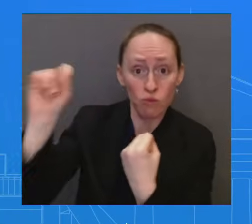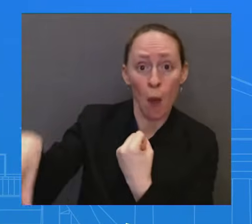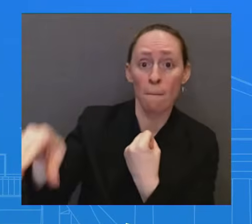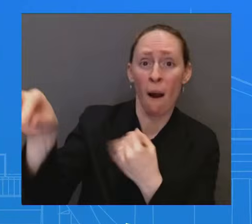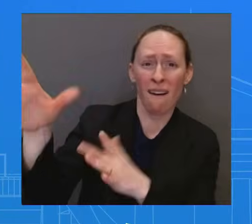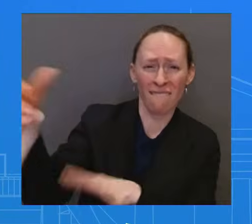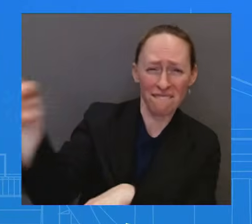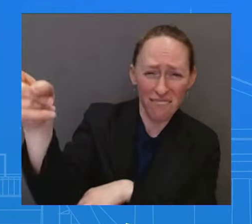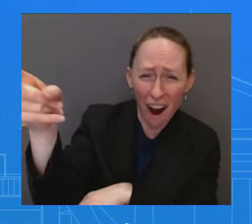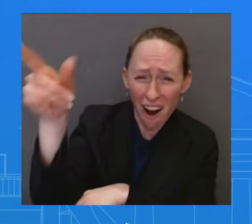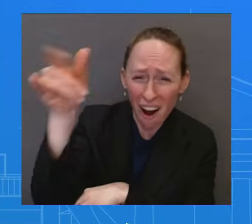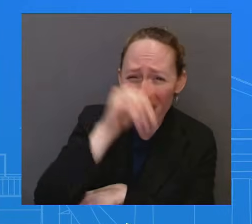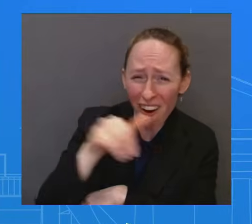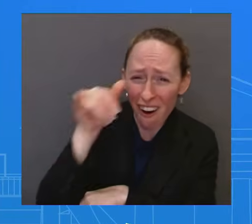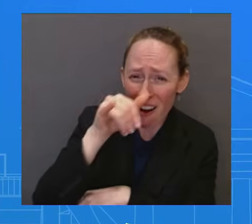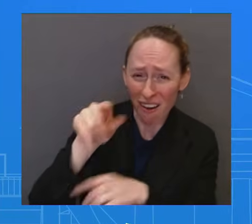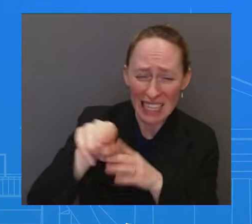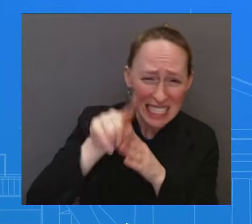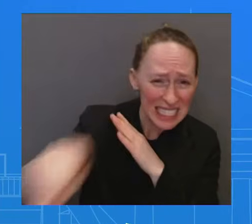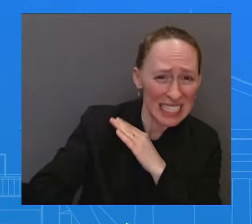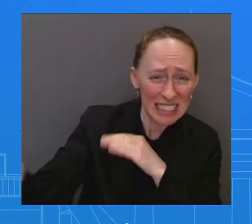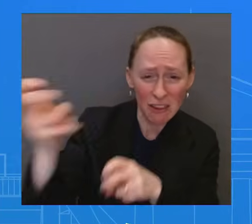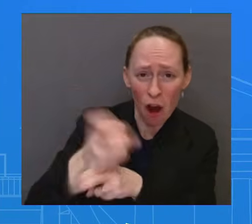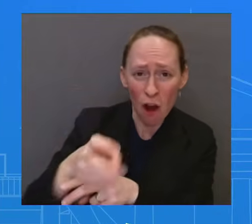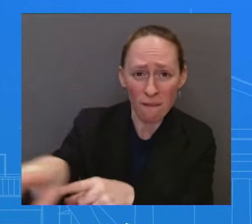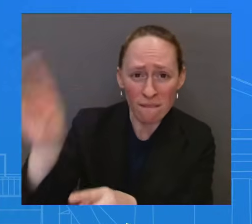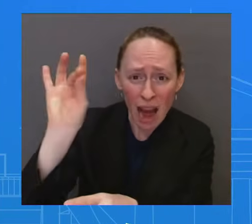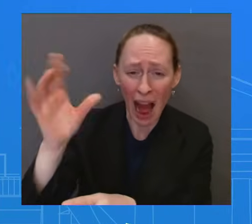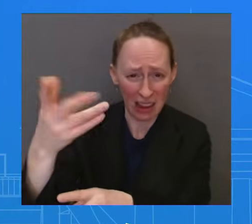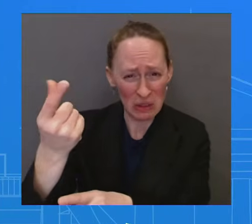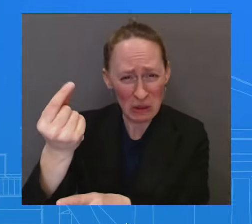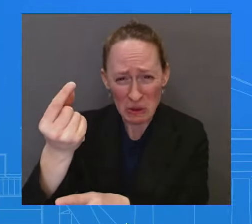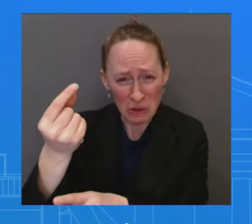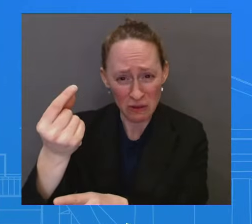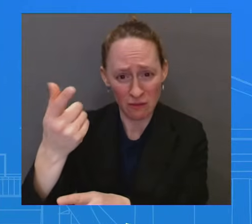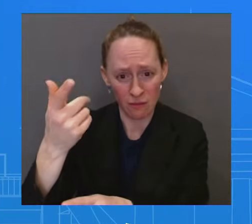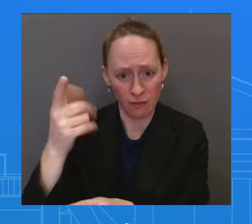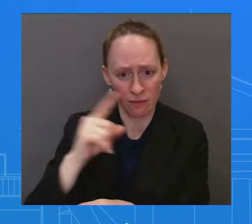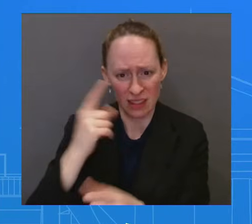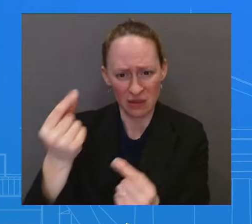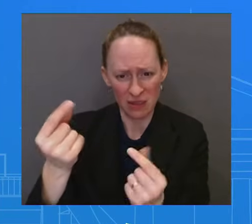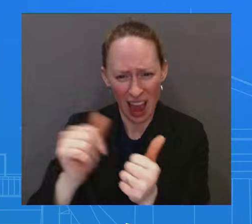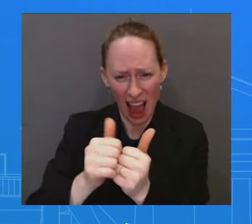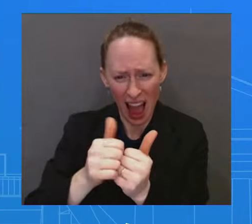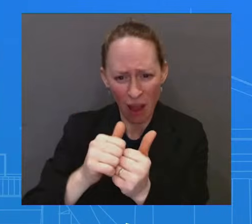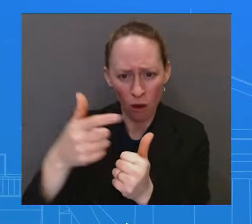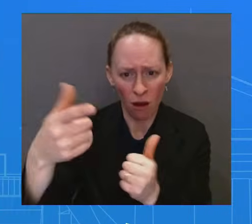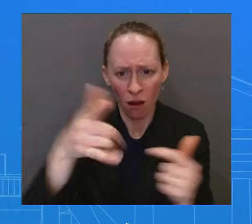well, obviously, it's a big part of the supplemental request. And should we get the funding we're asking for,